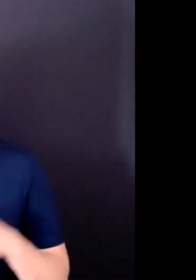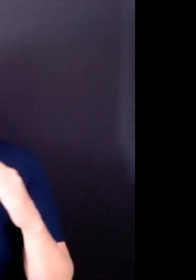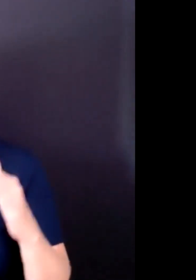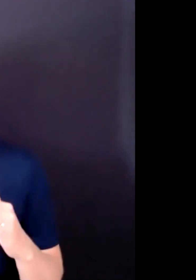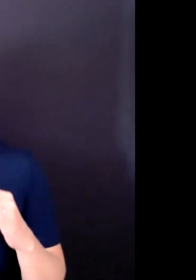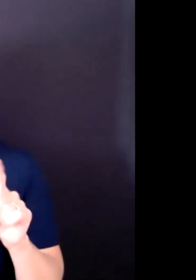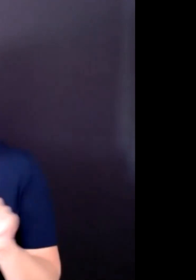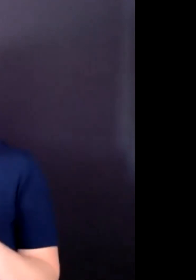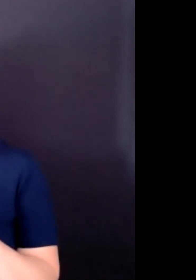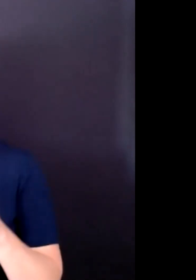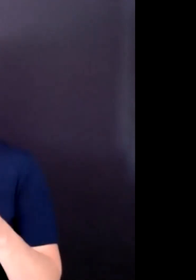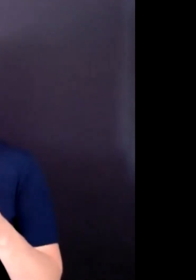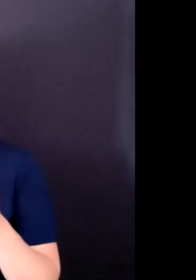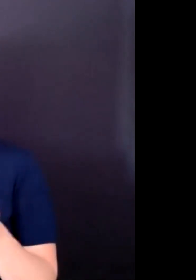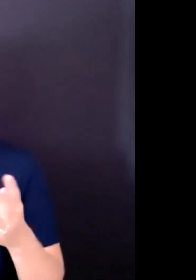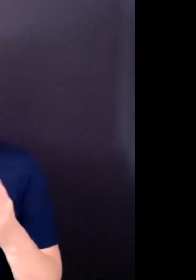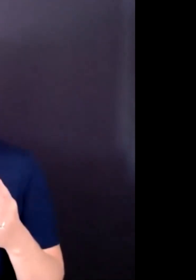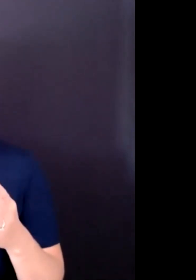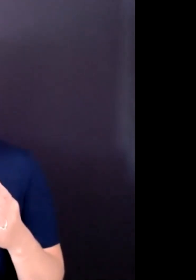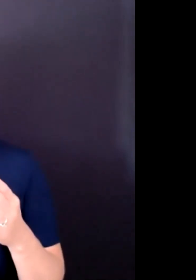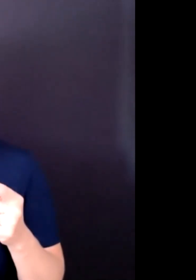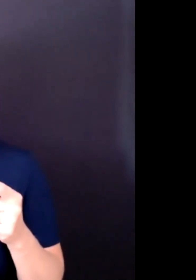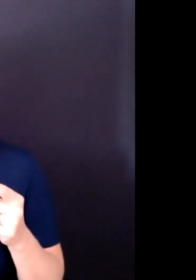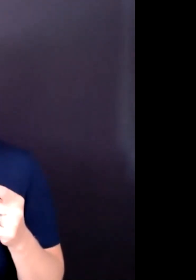one of the initiatives we're doing within state government, which